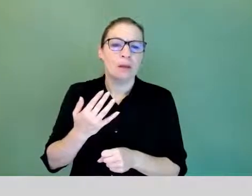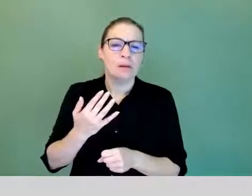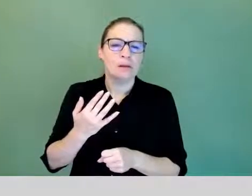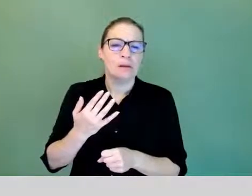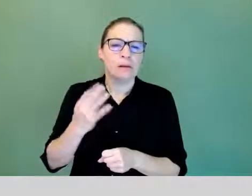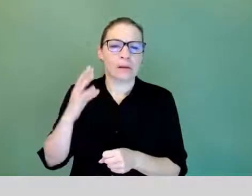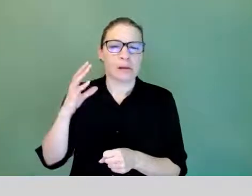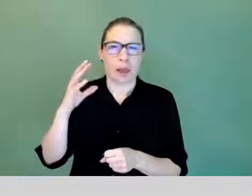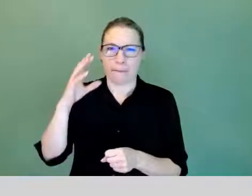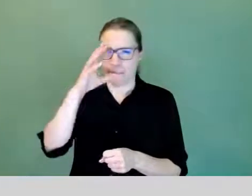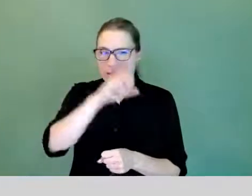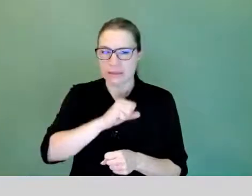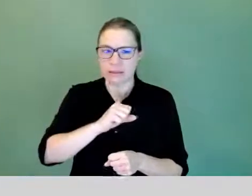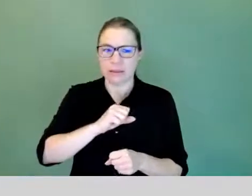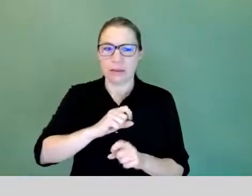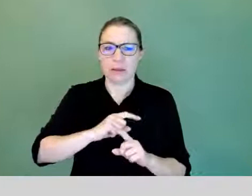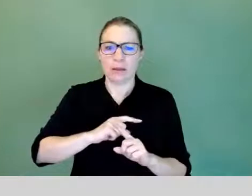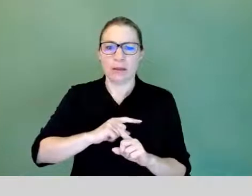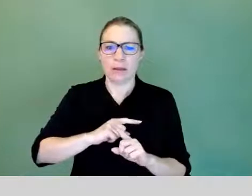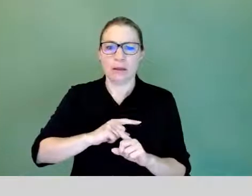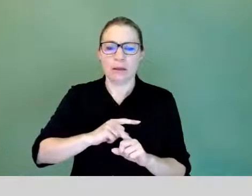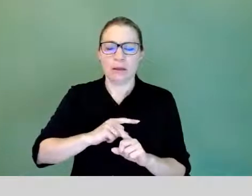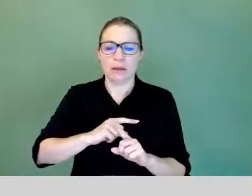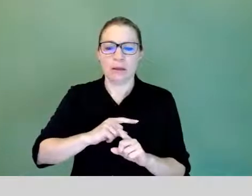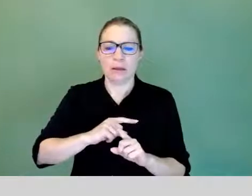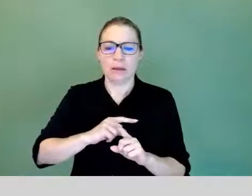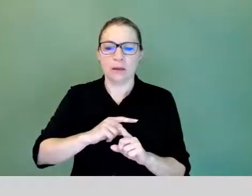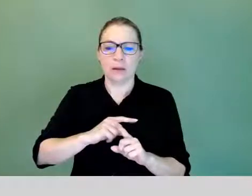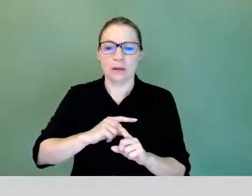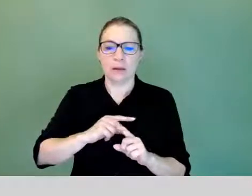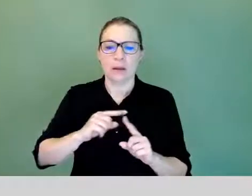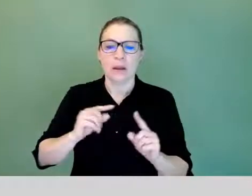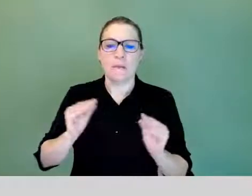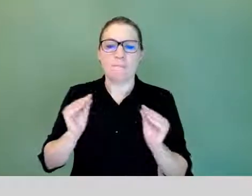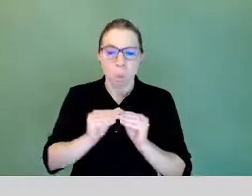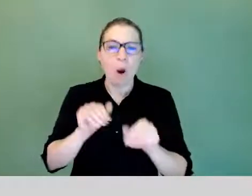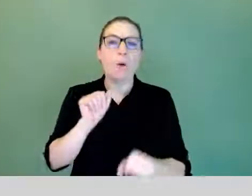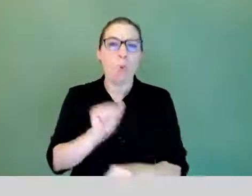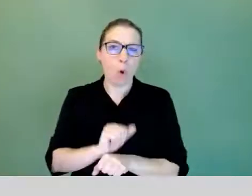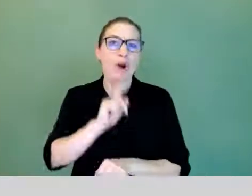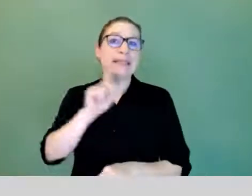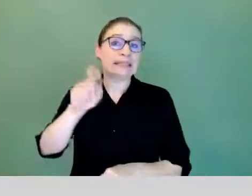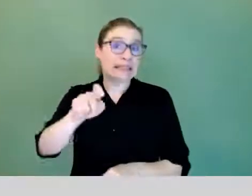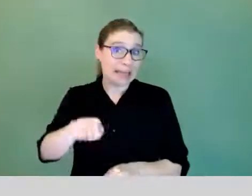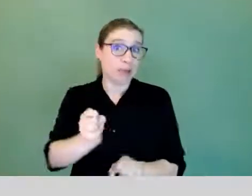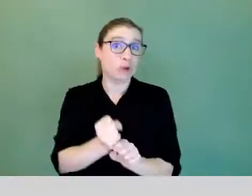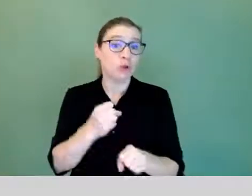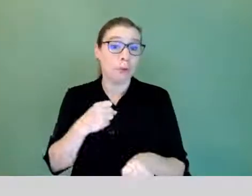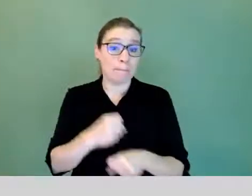but they are highly computation intensive, more work is needed in order to make them lightweight.